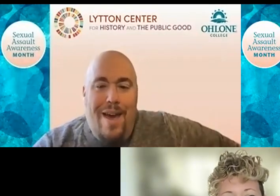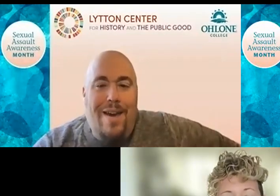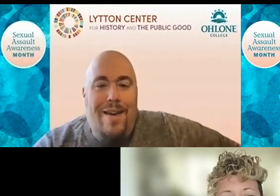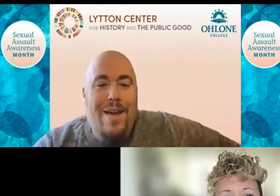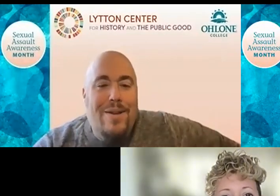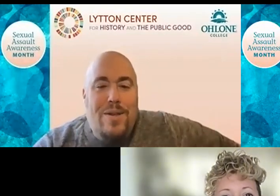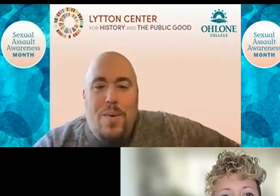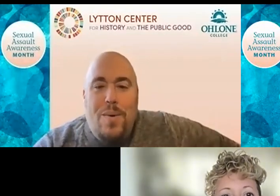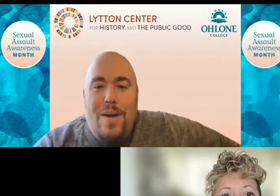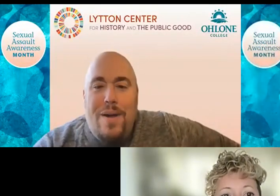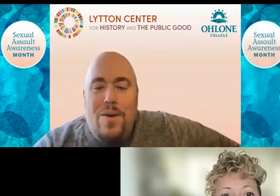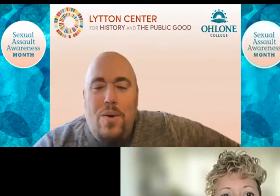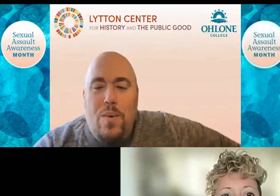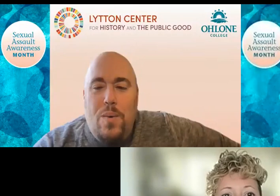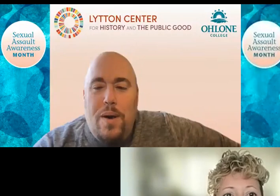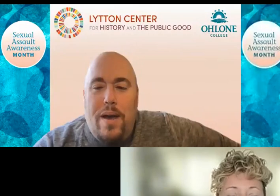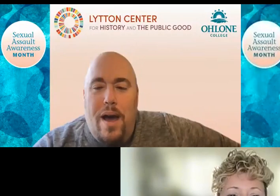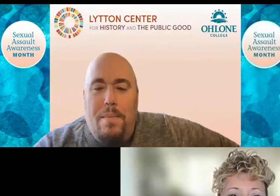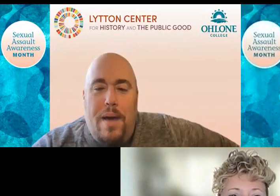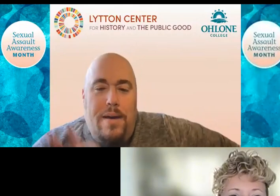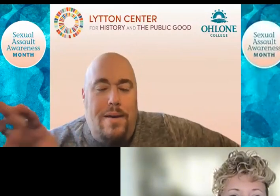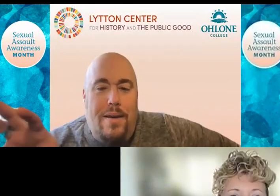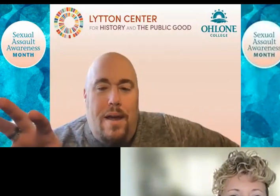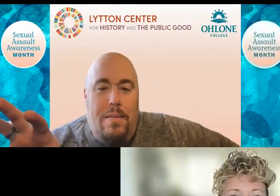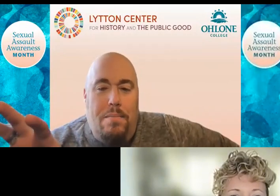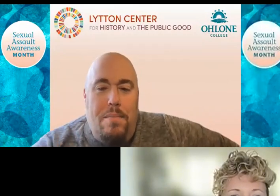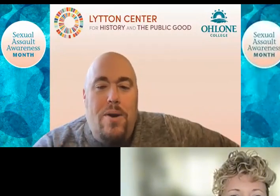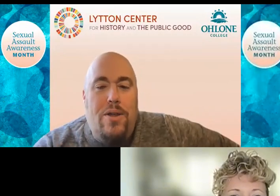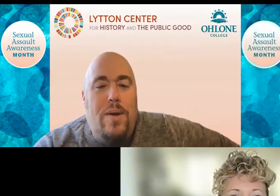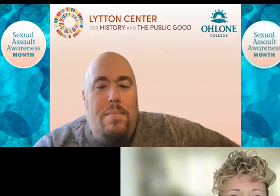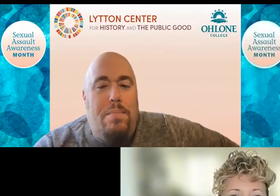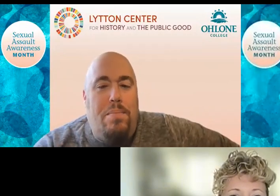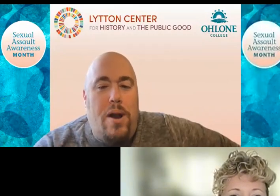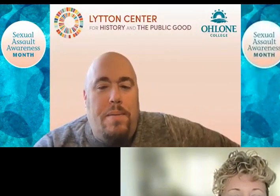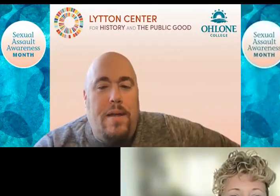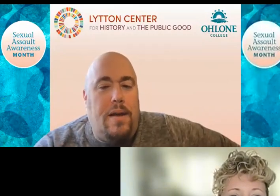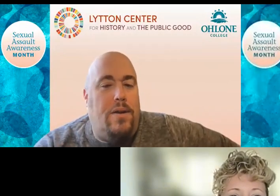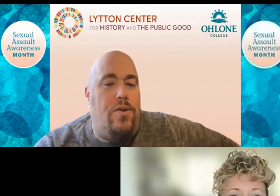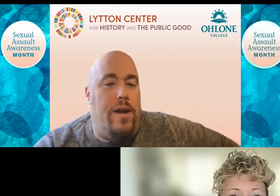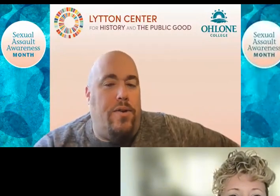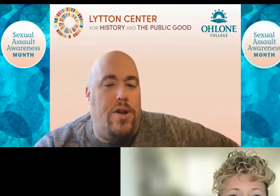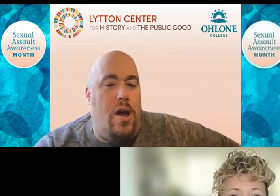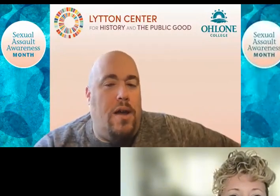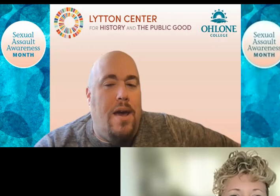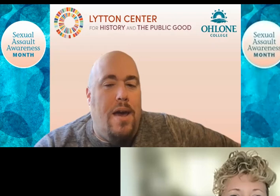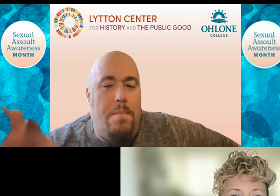Okay. So, Meredith, you had a, brought up, I think, during your talk,